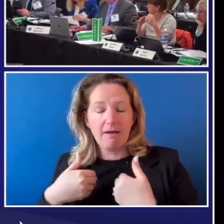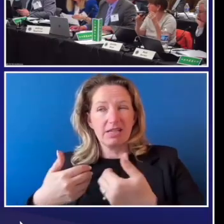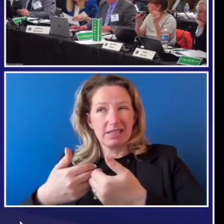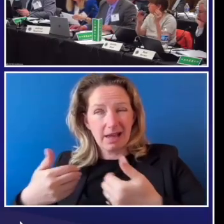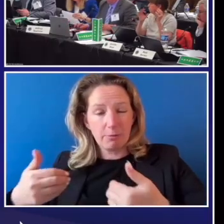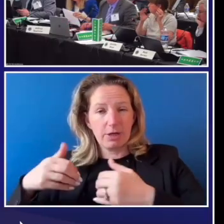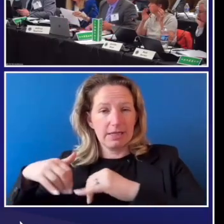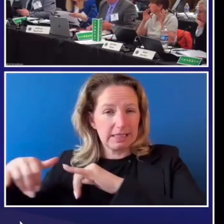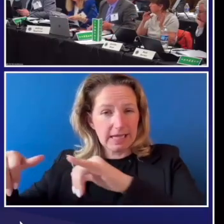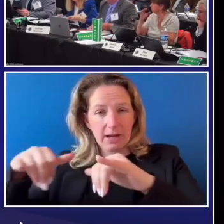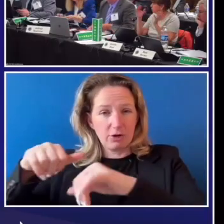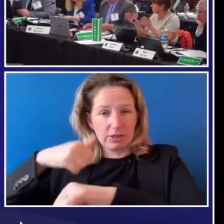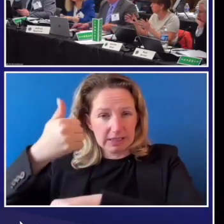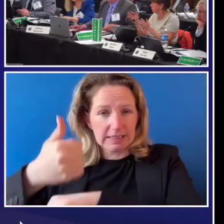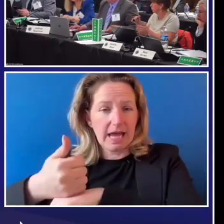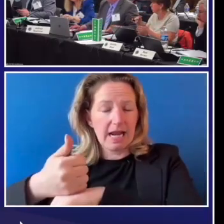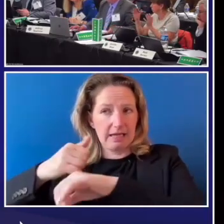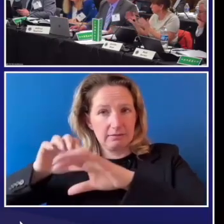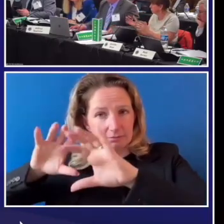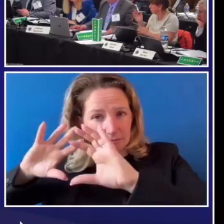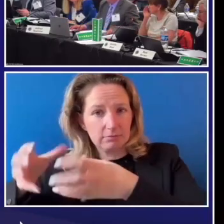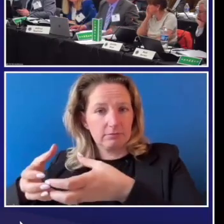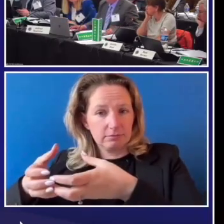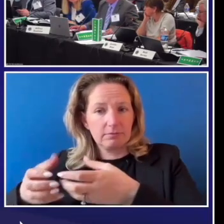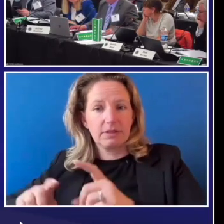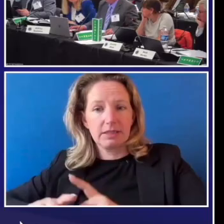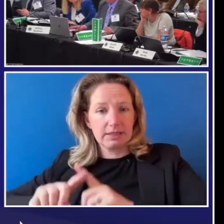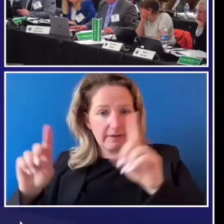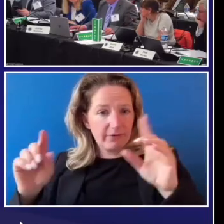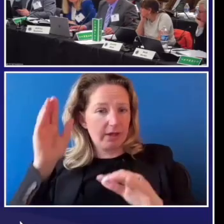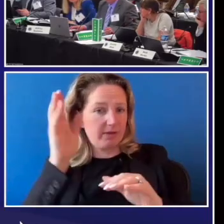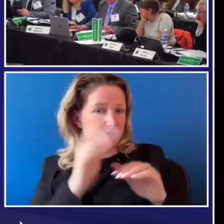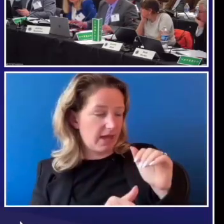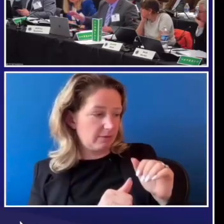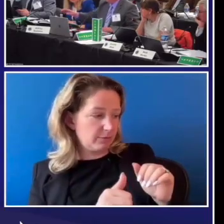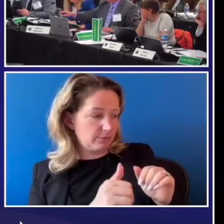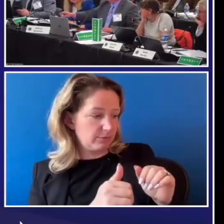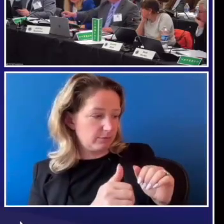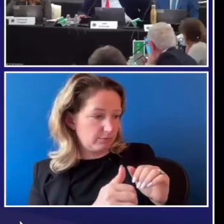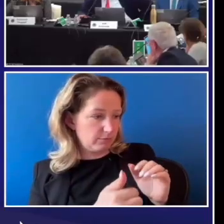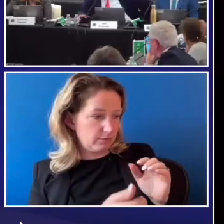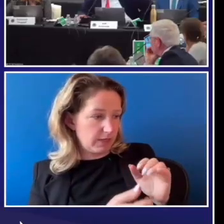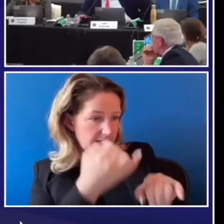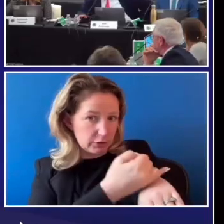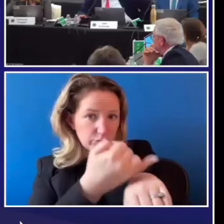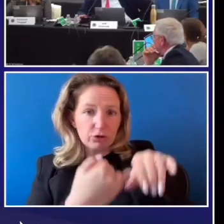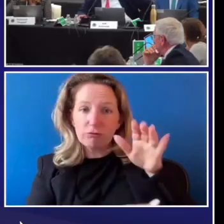and apart from the commission that were reviews institutions. Now, the draft rate. This is this is dealing with personnel.